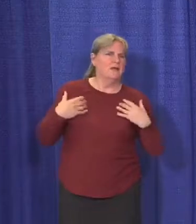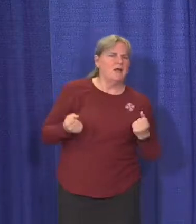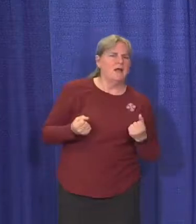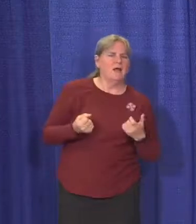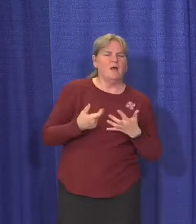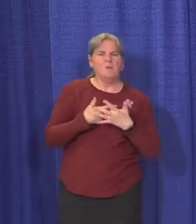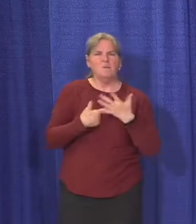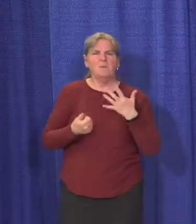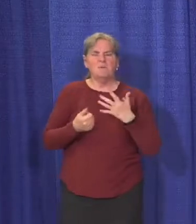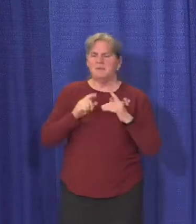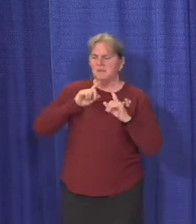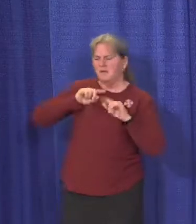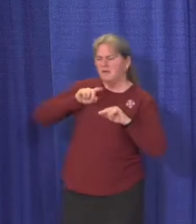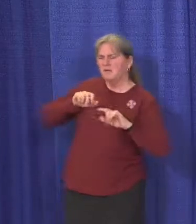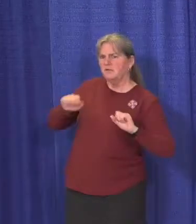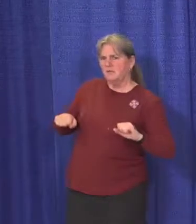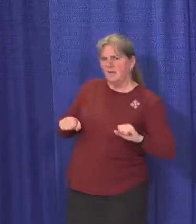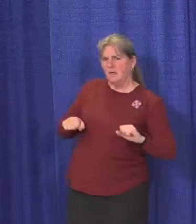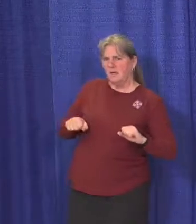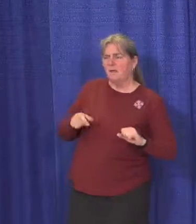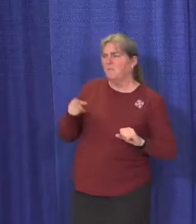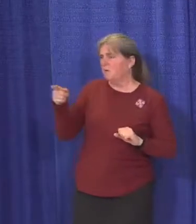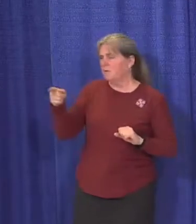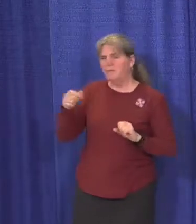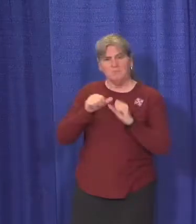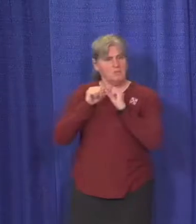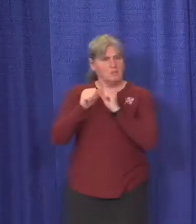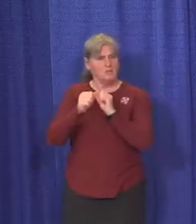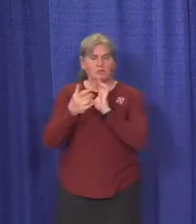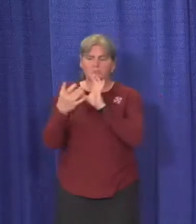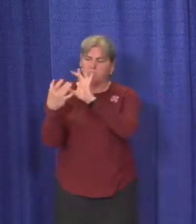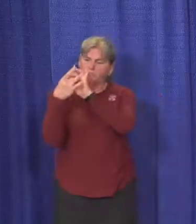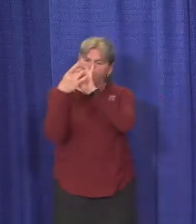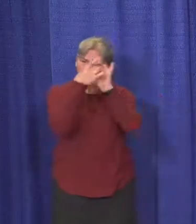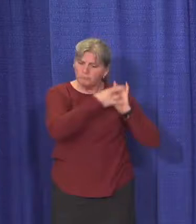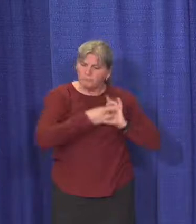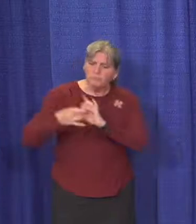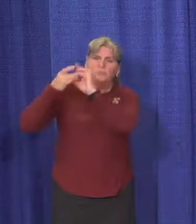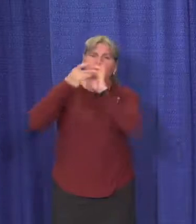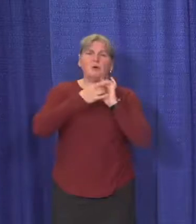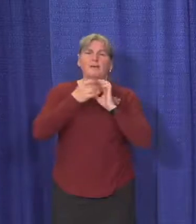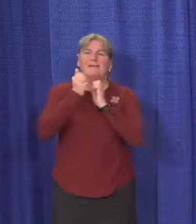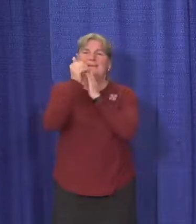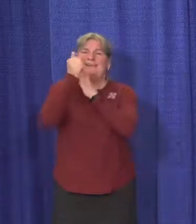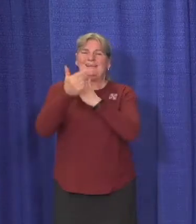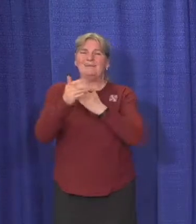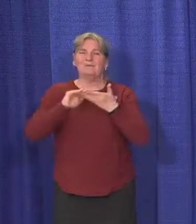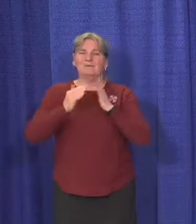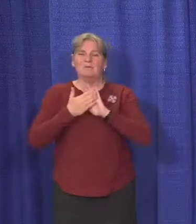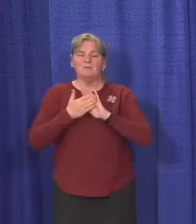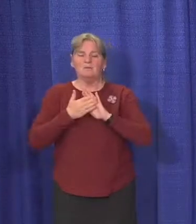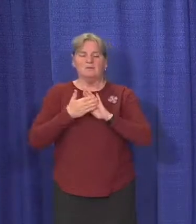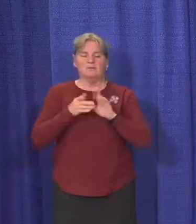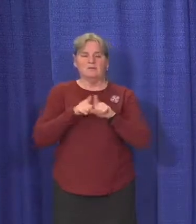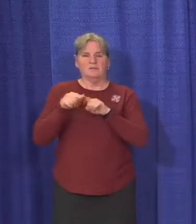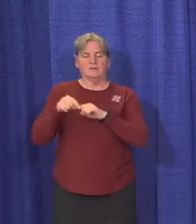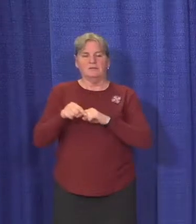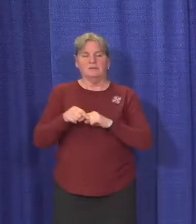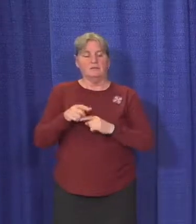conversations are ongoing and continue to engage with leadership.